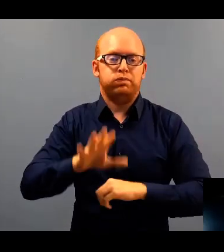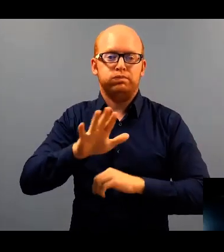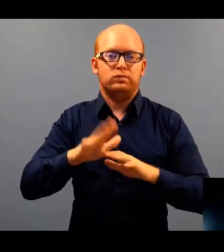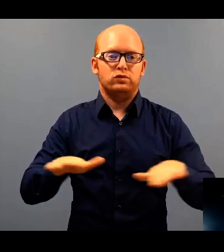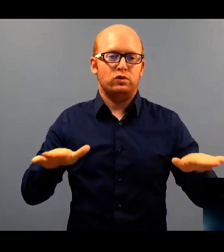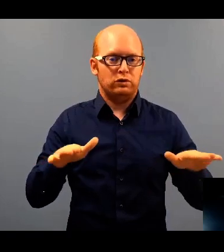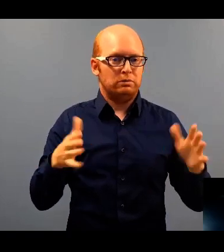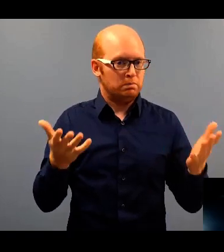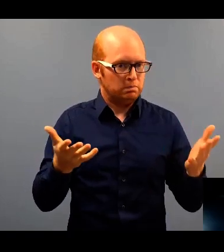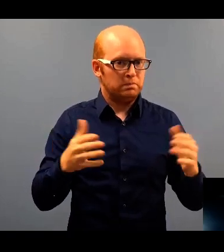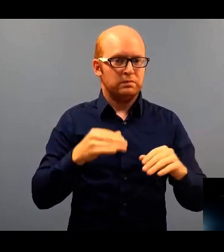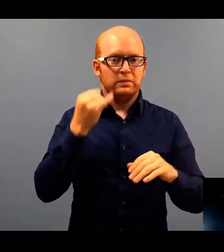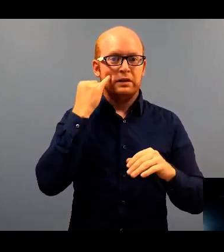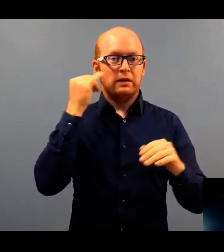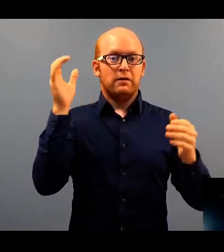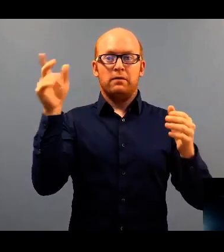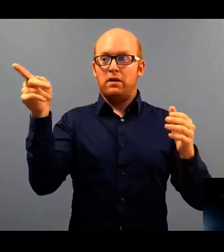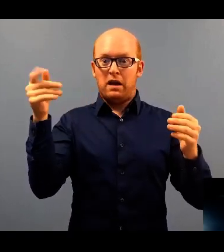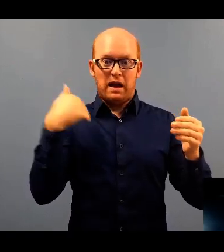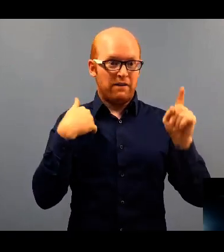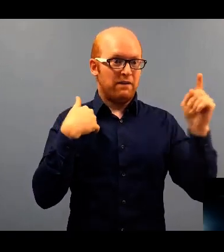Any child who inherits two genetic mutations